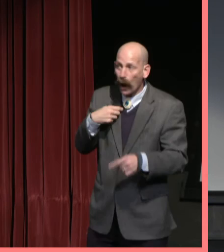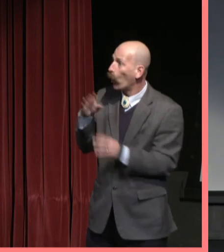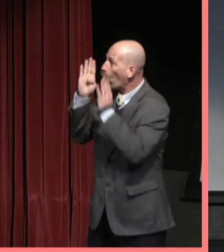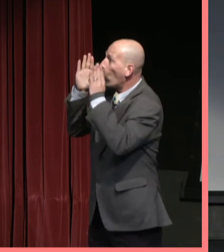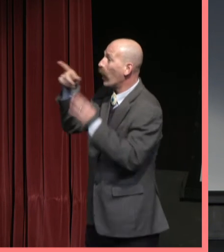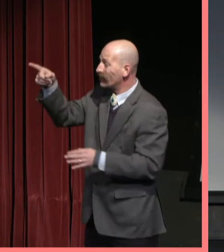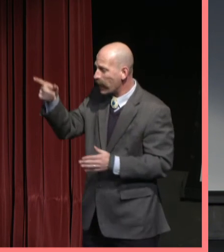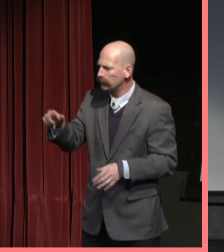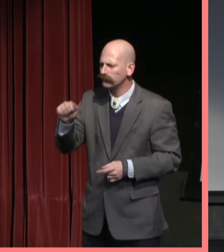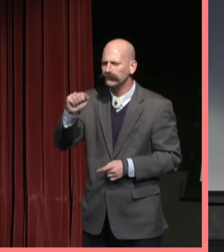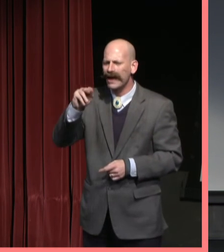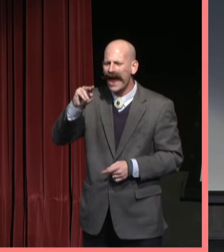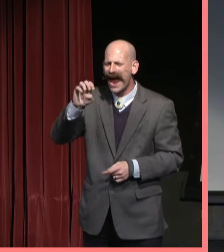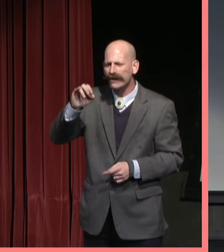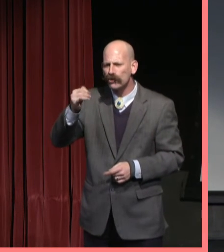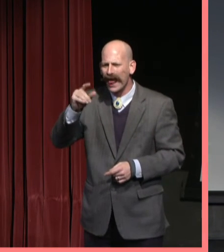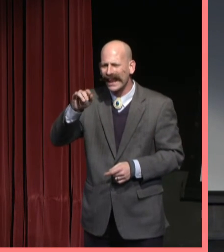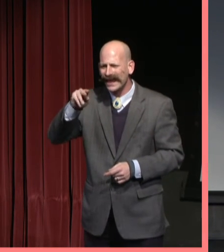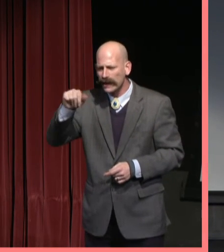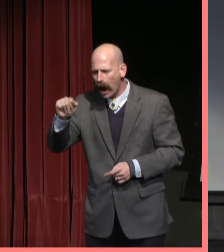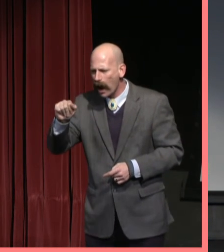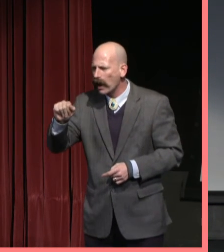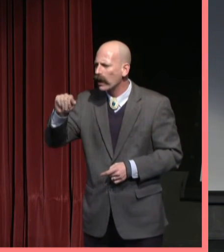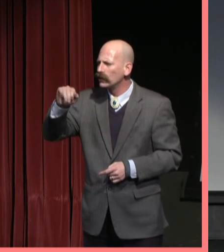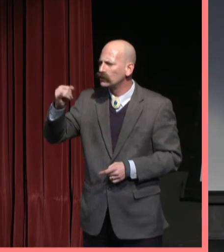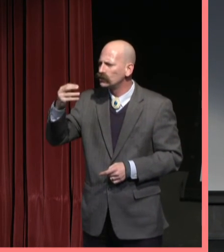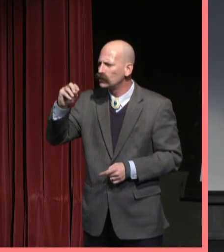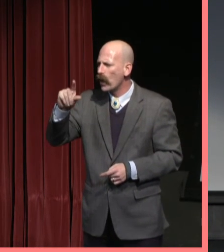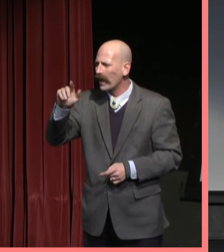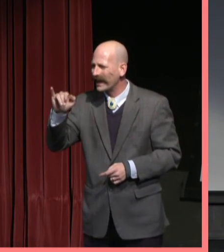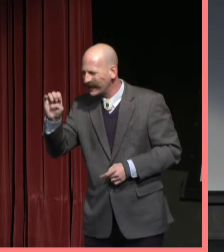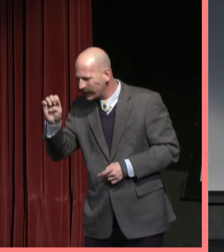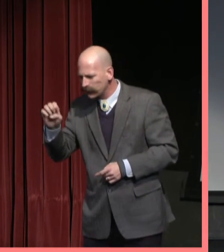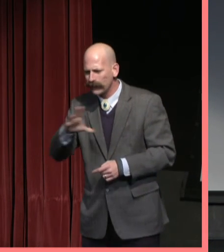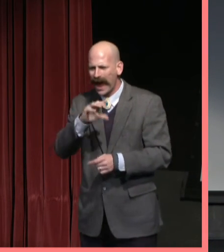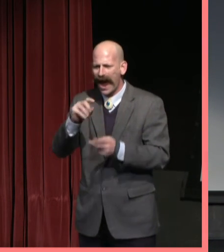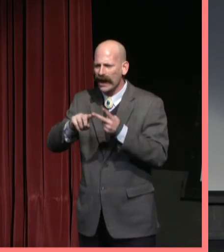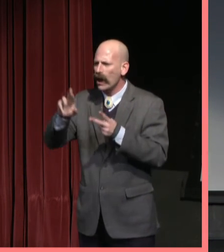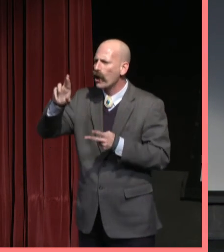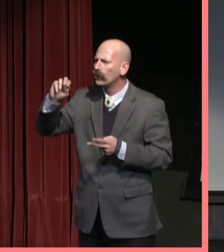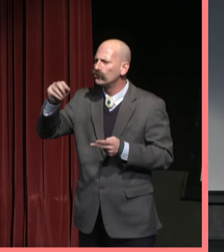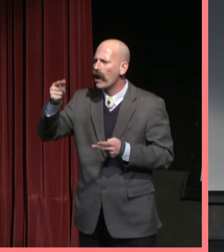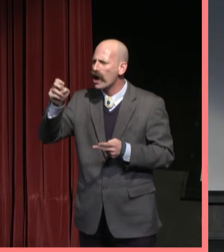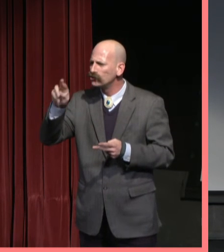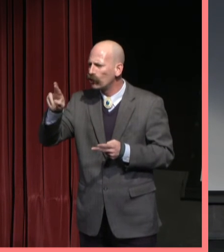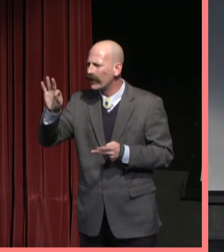Angelina Jolie and Roger Federer are two United Nations Goodwill ambassadors. The United Nations understands